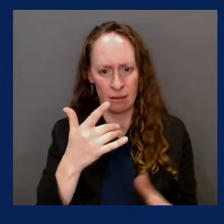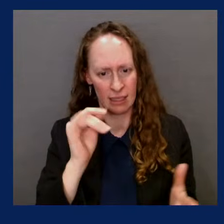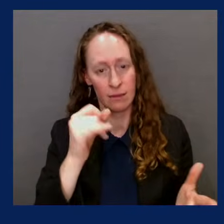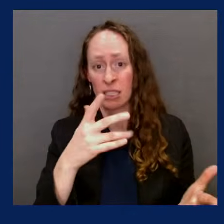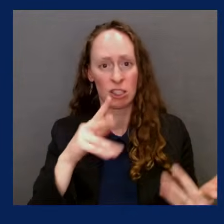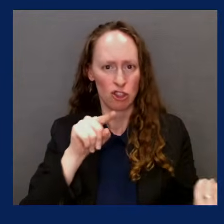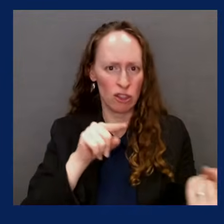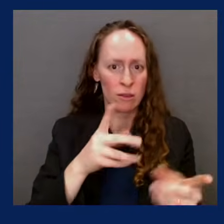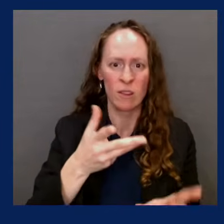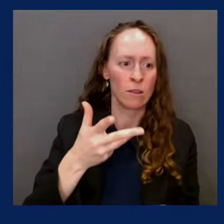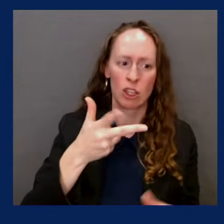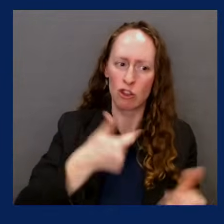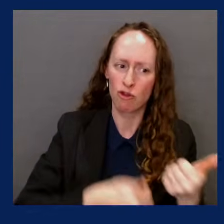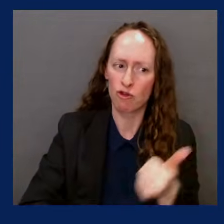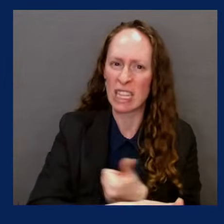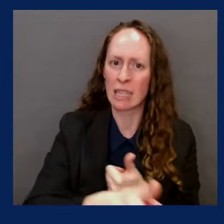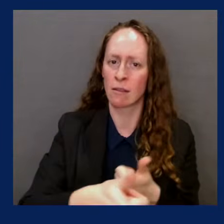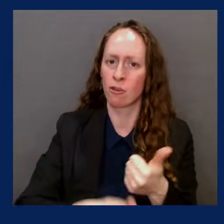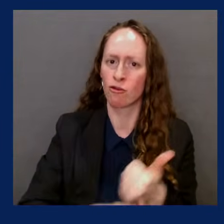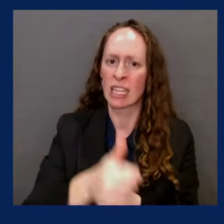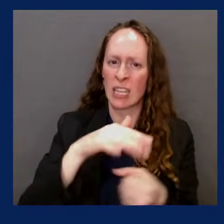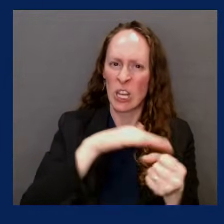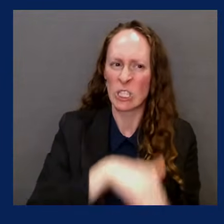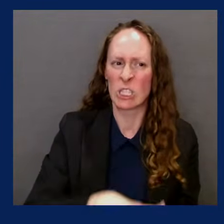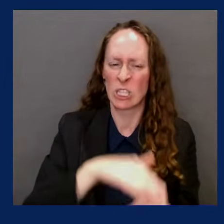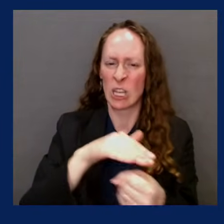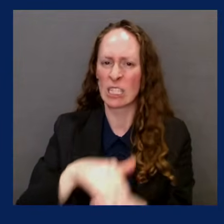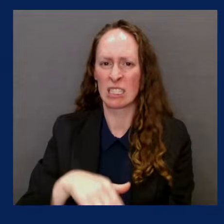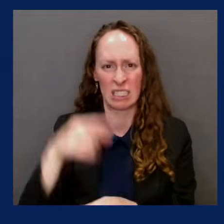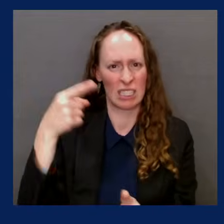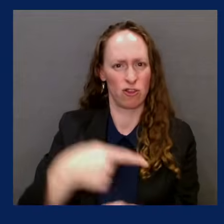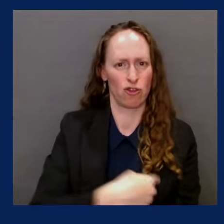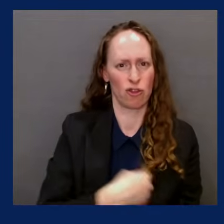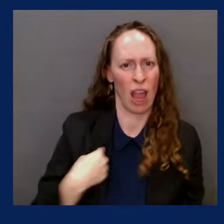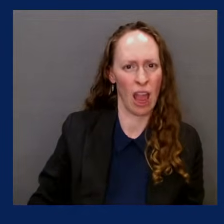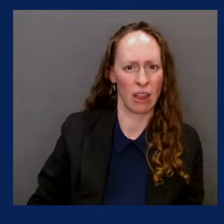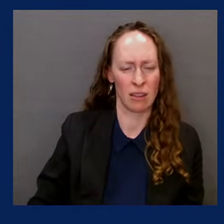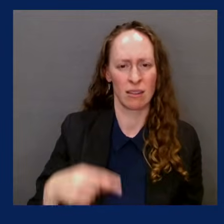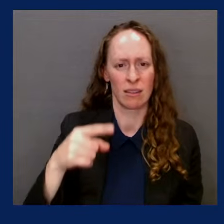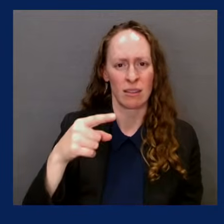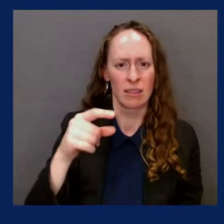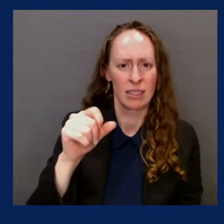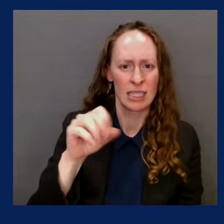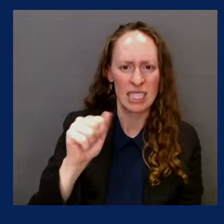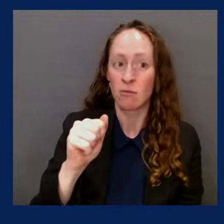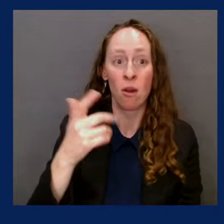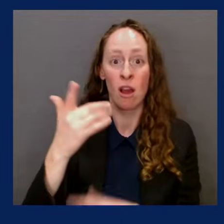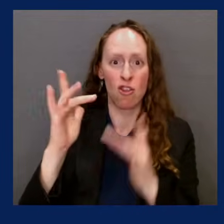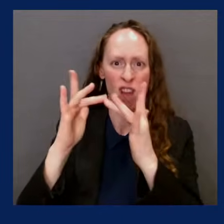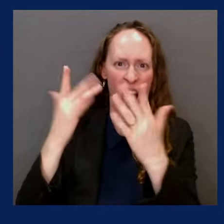Last week, we heard from the spy chiefs talking about theft of intellectual property on an industrial scale and obviously,